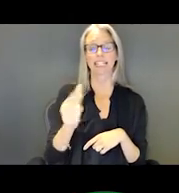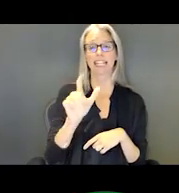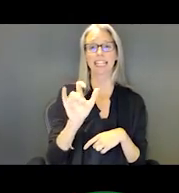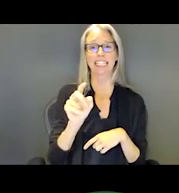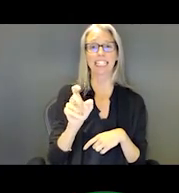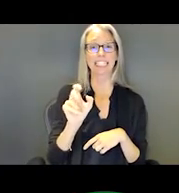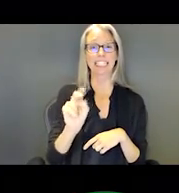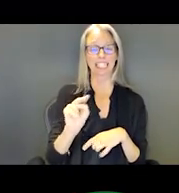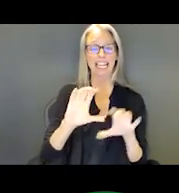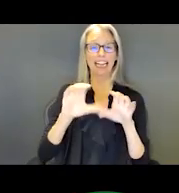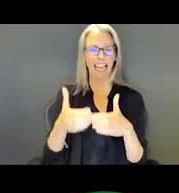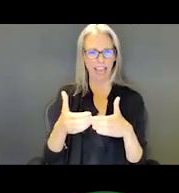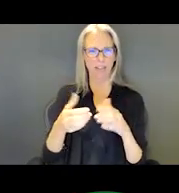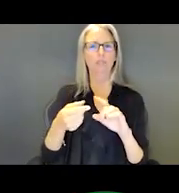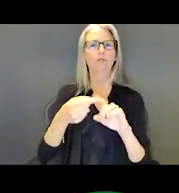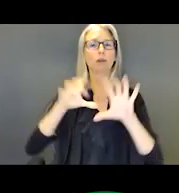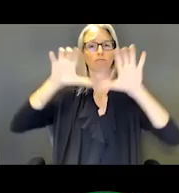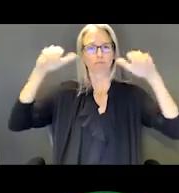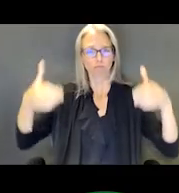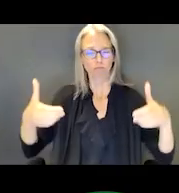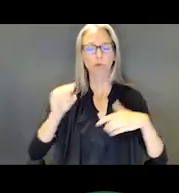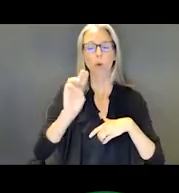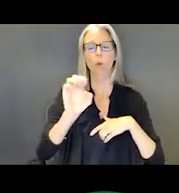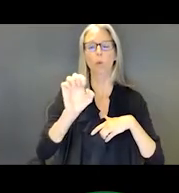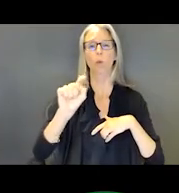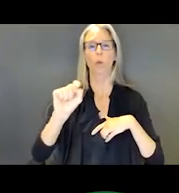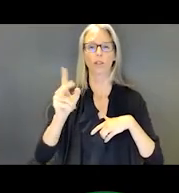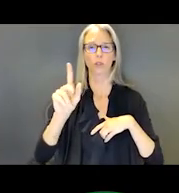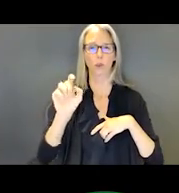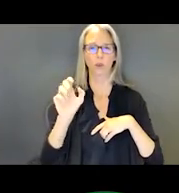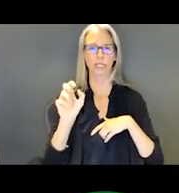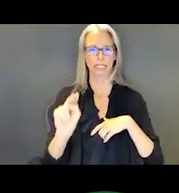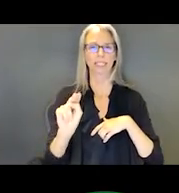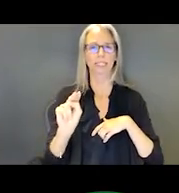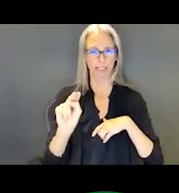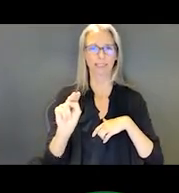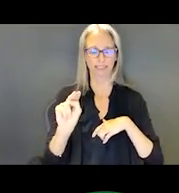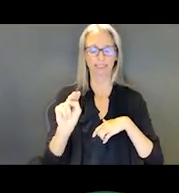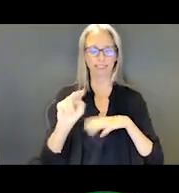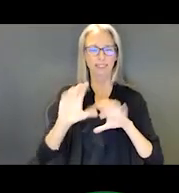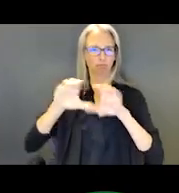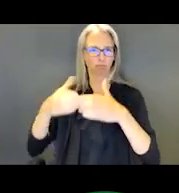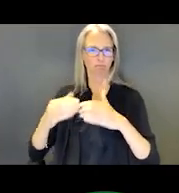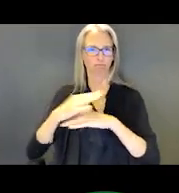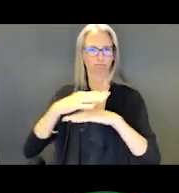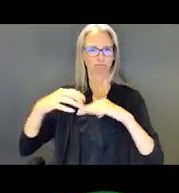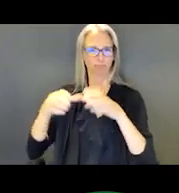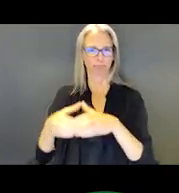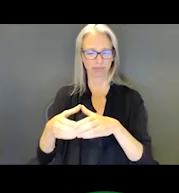In Smithers BC. I'm Craig Paulson. I've been the recreation section head for BC Parks in